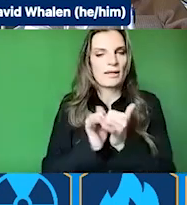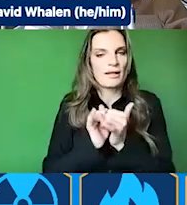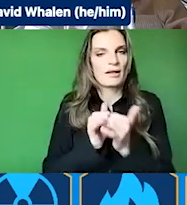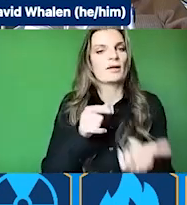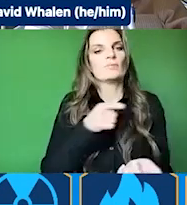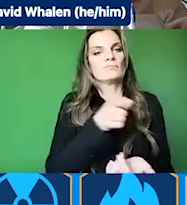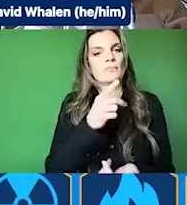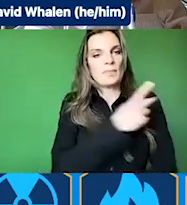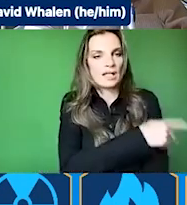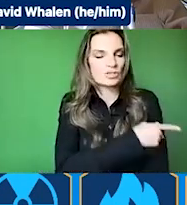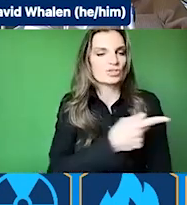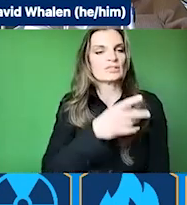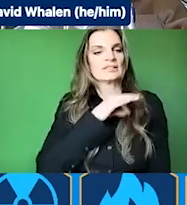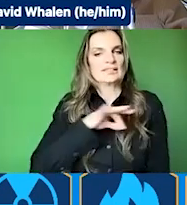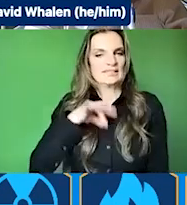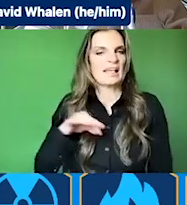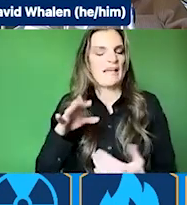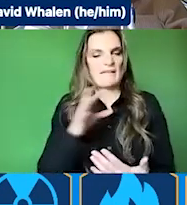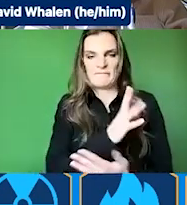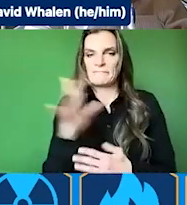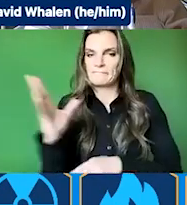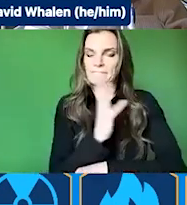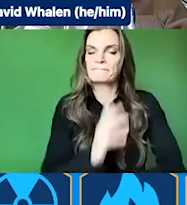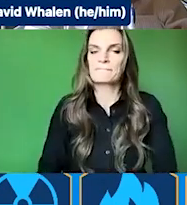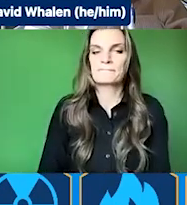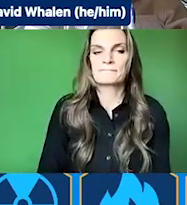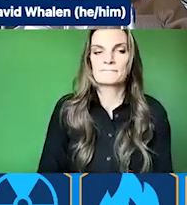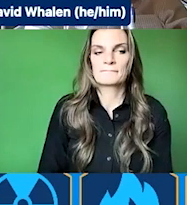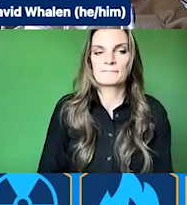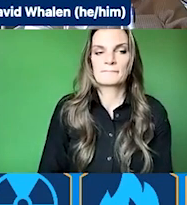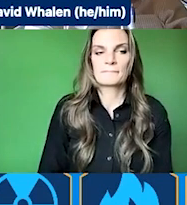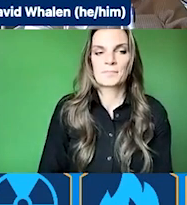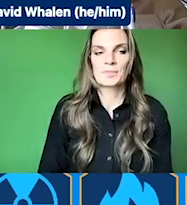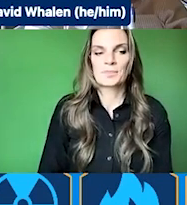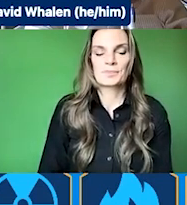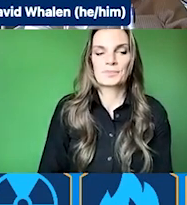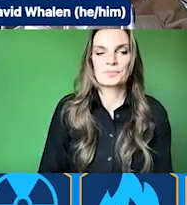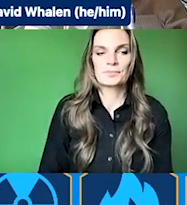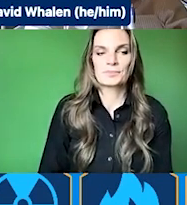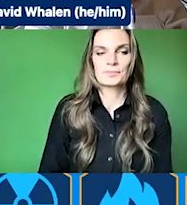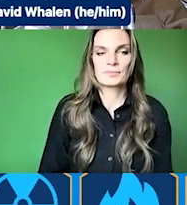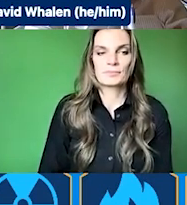staff of all sorts. And then in addition in terms of